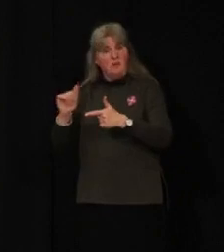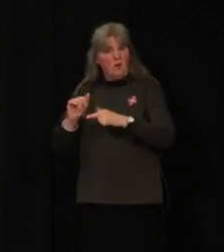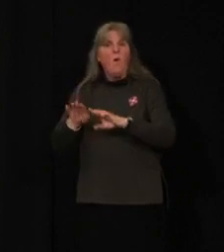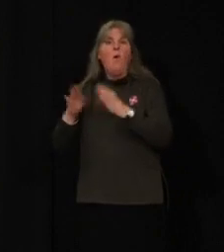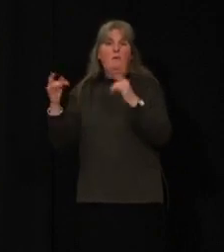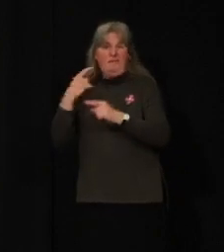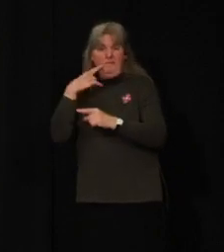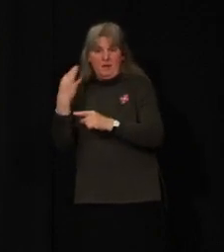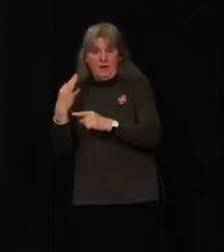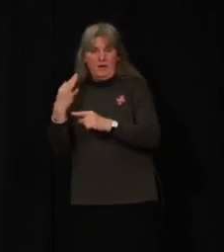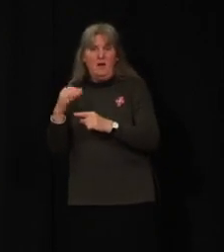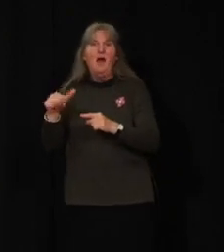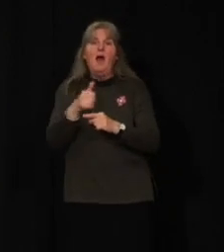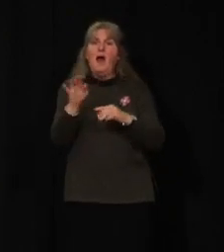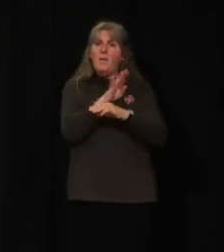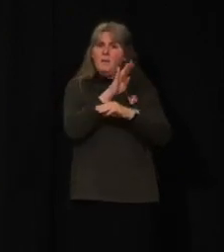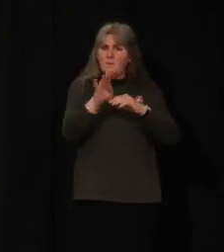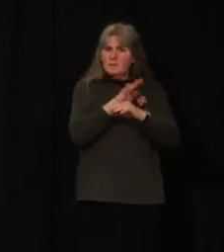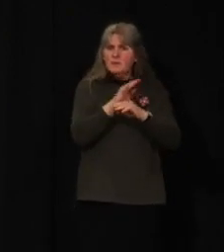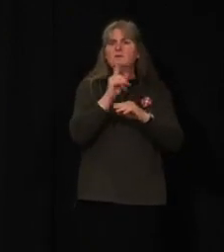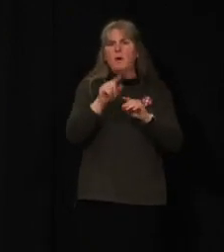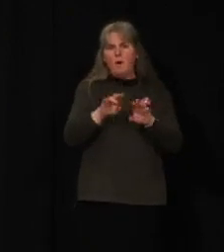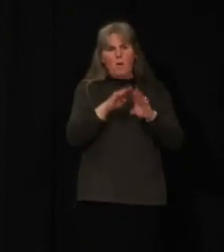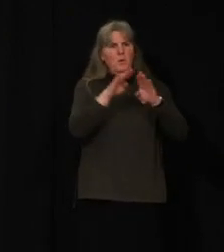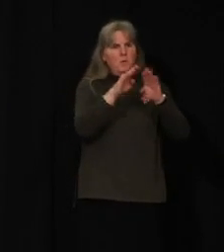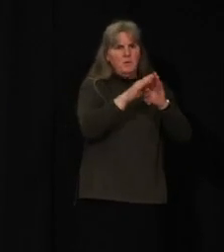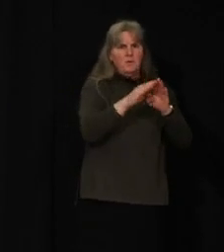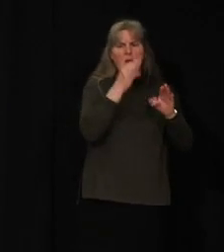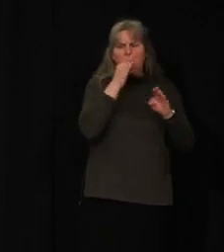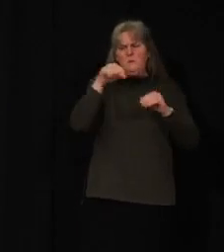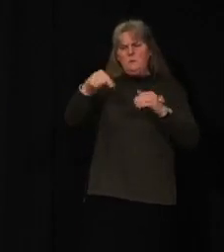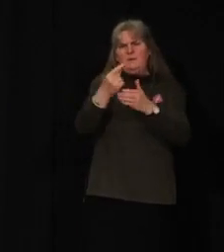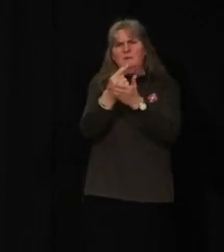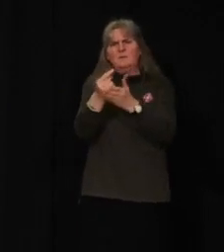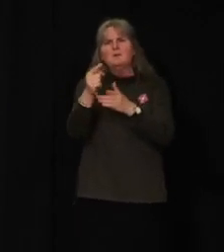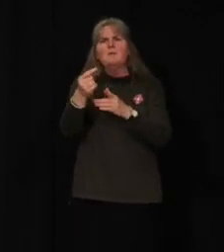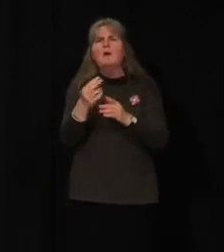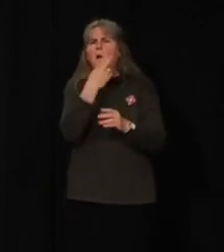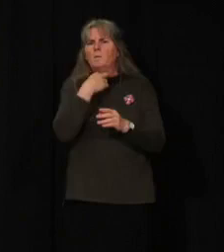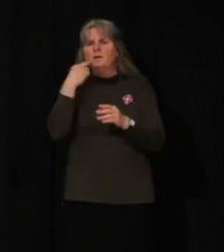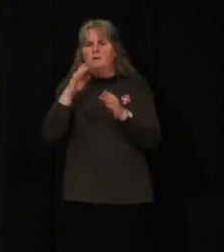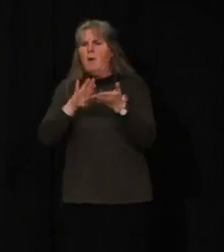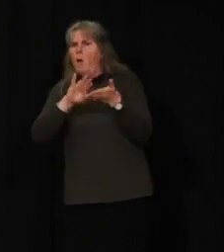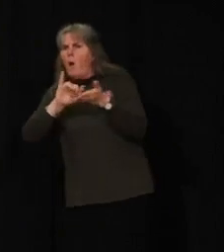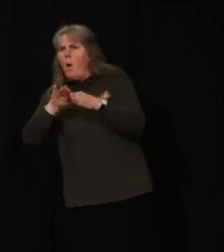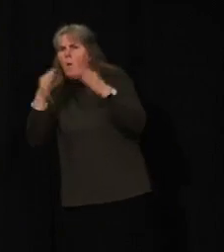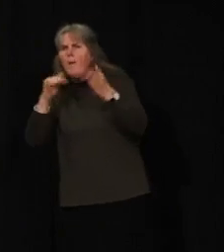guidelines for personal service businesses and later this week, for restaurants. We will continue to monitor the